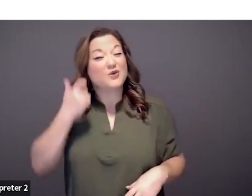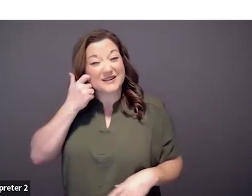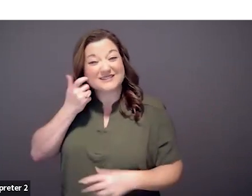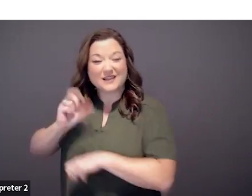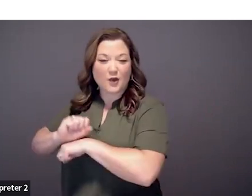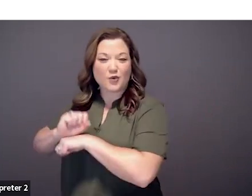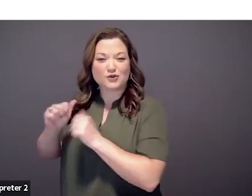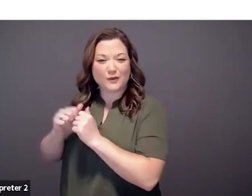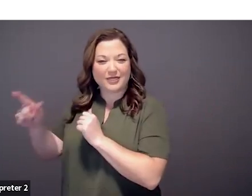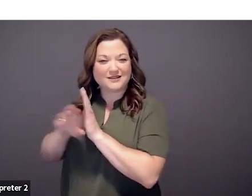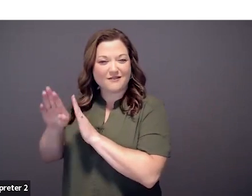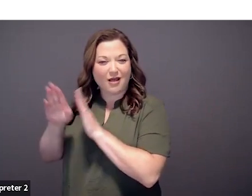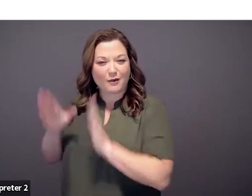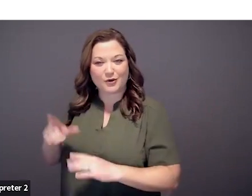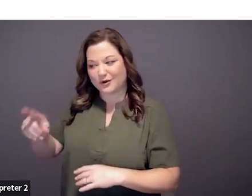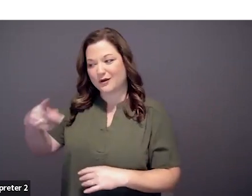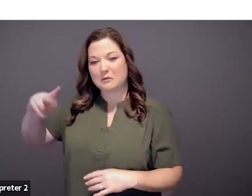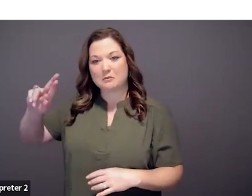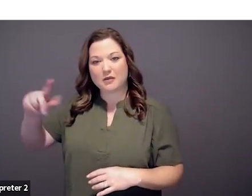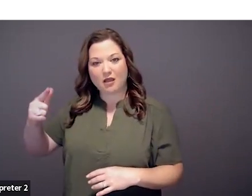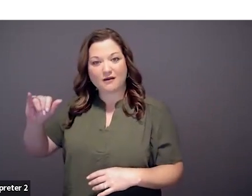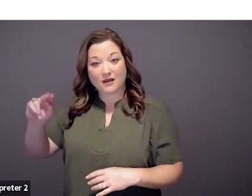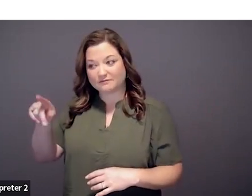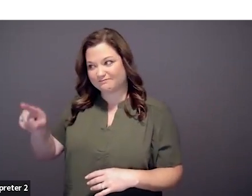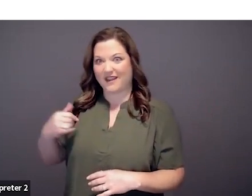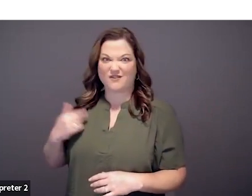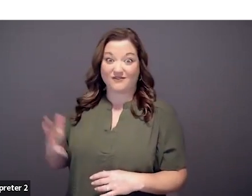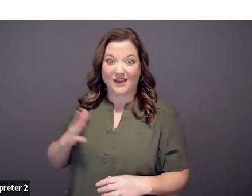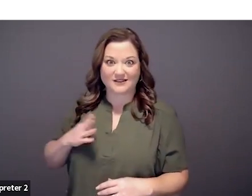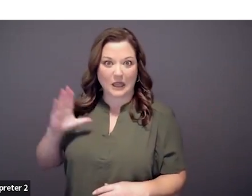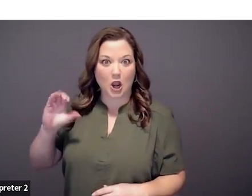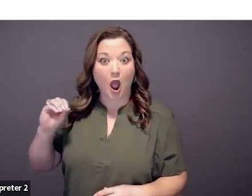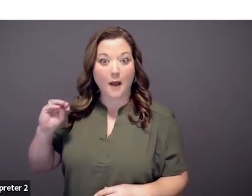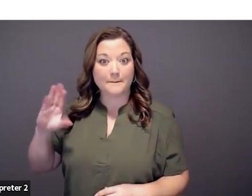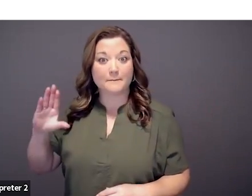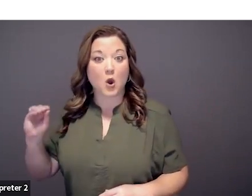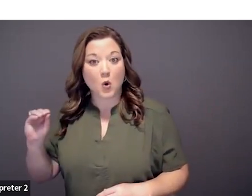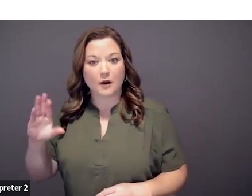who's doing a fancy combo box and so we've been going through a bunch of the different ARIA patterns